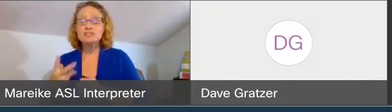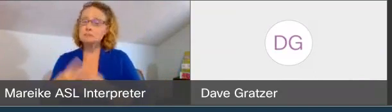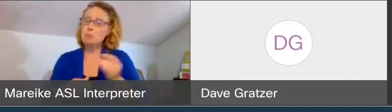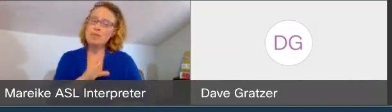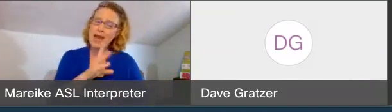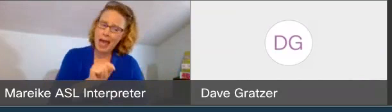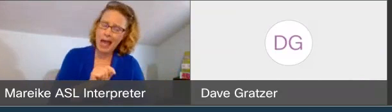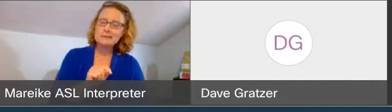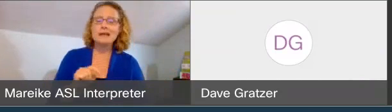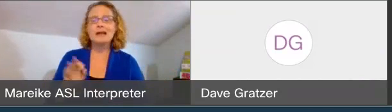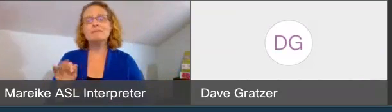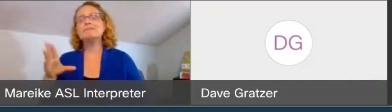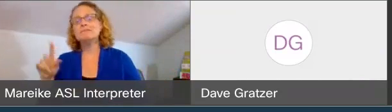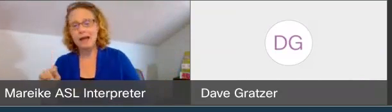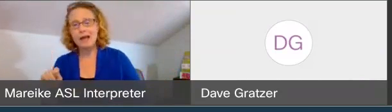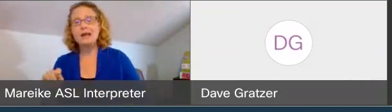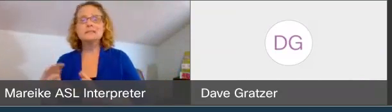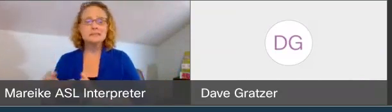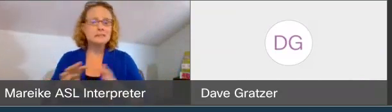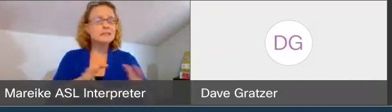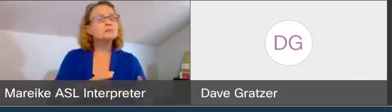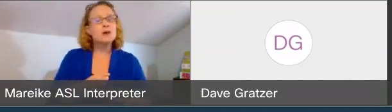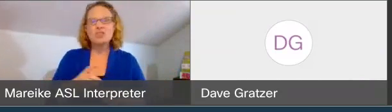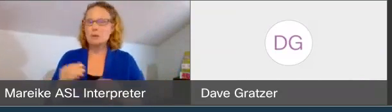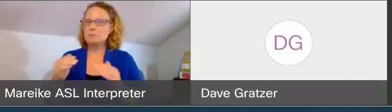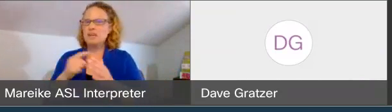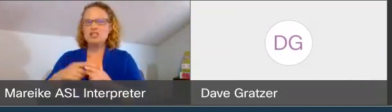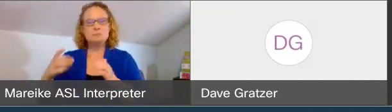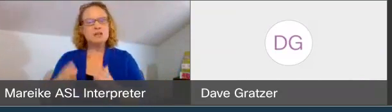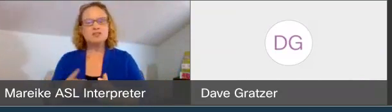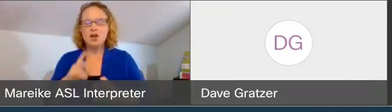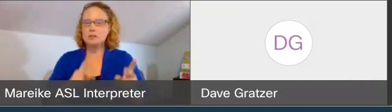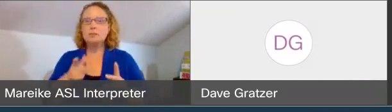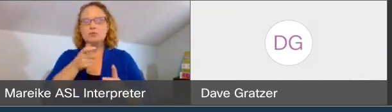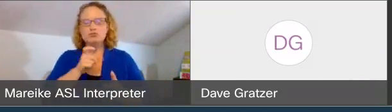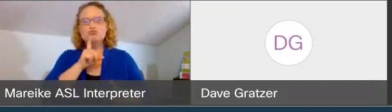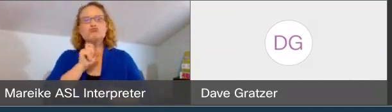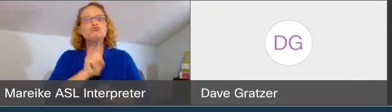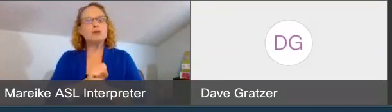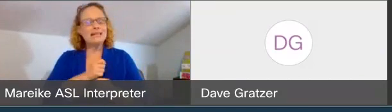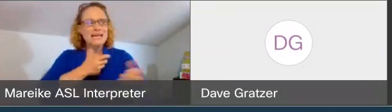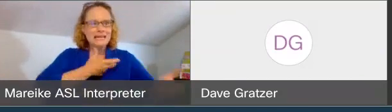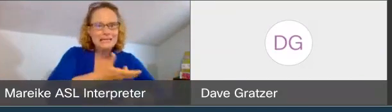really the ones kind of on the ground doing the engagement work. So someone who could say,